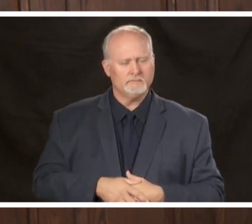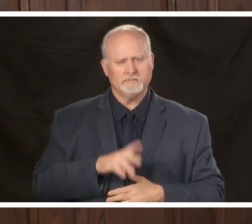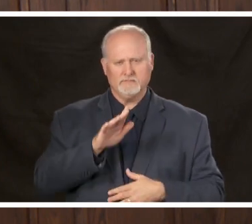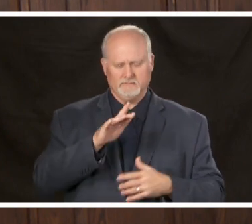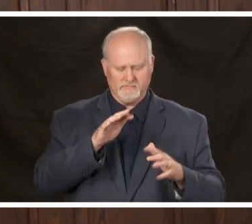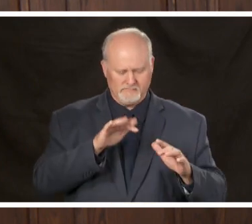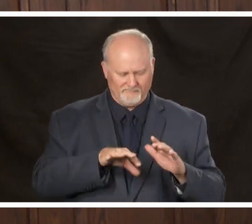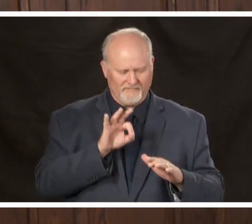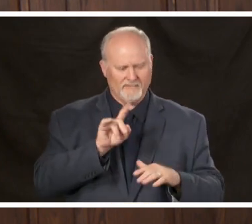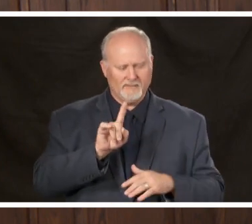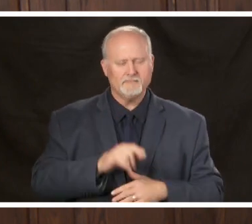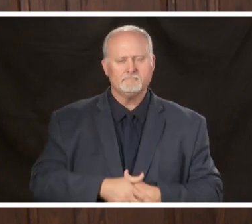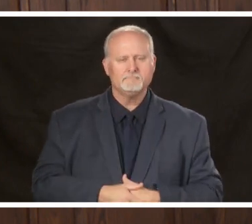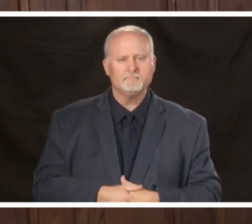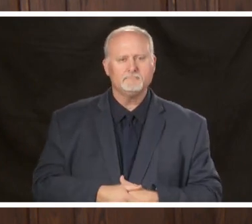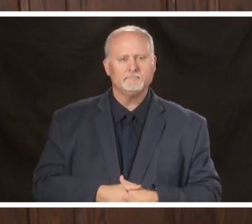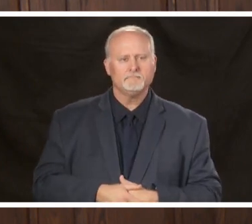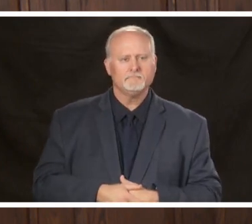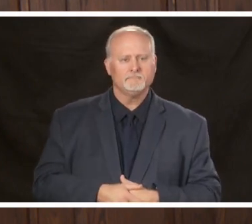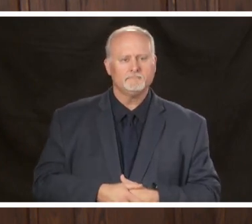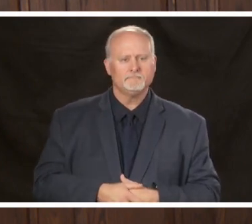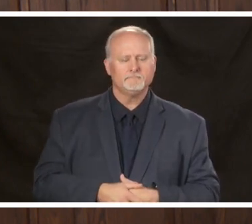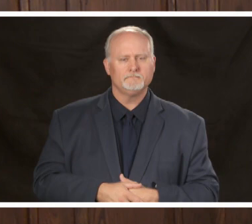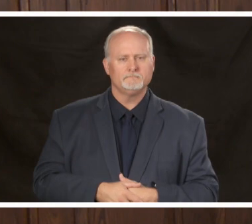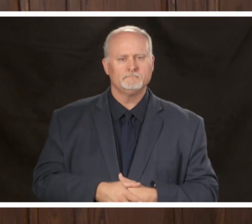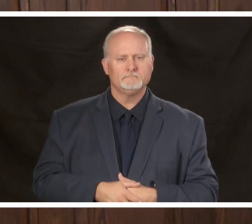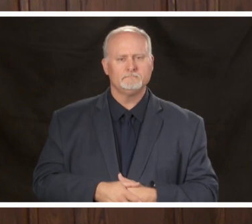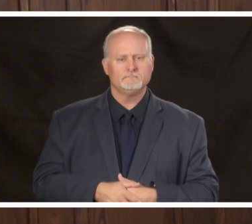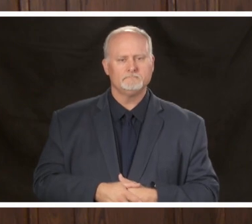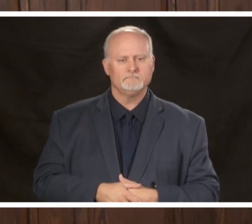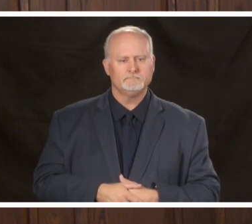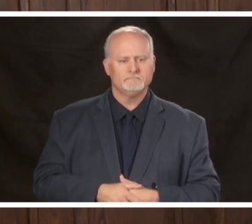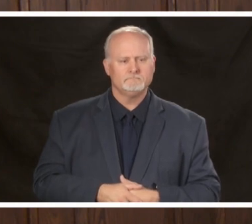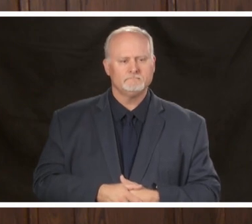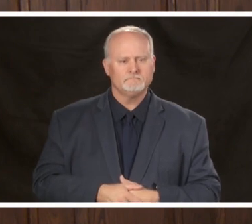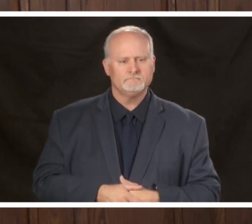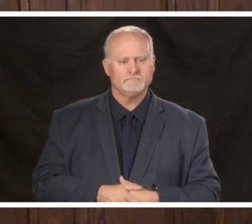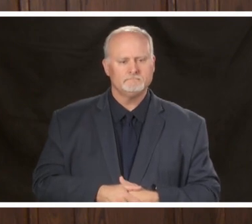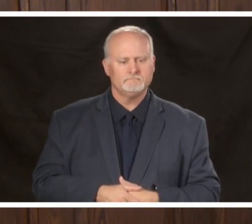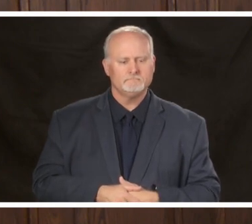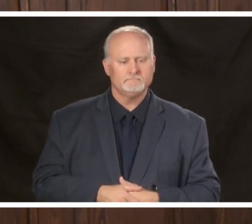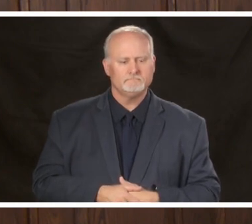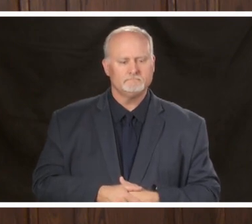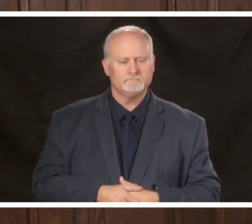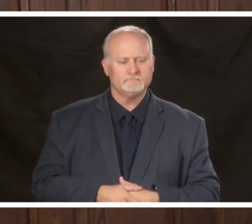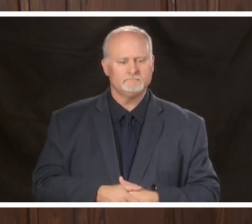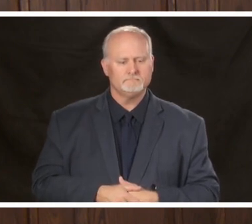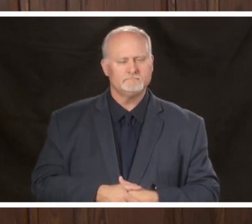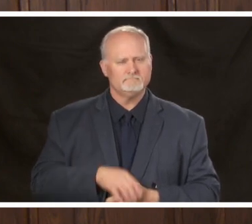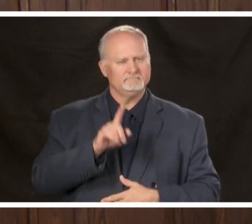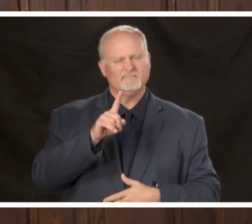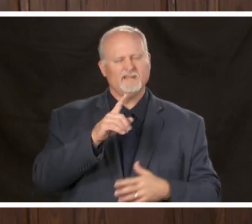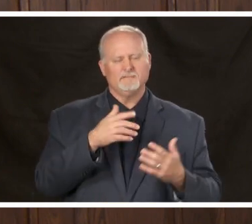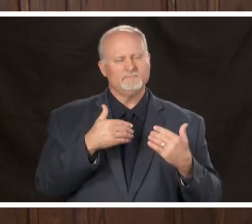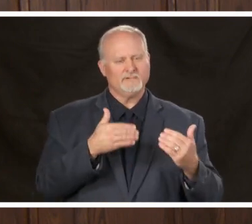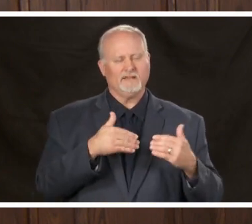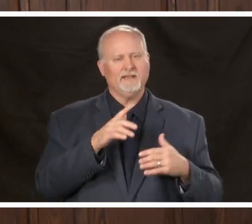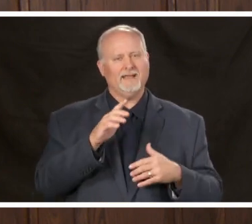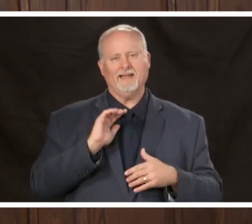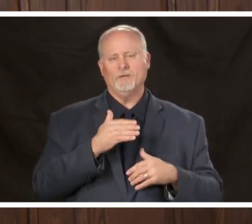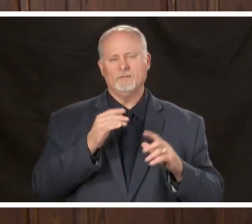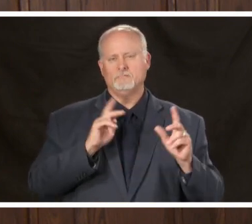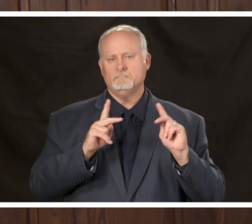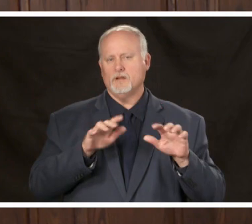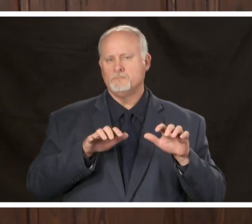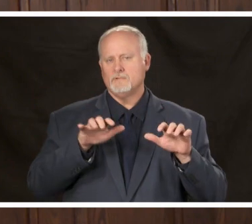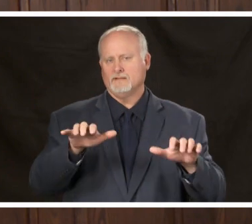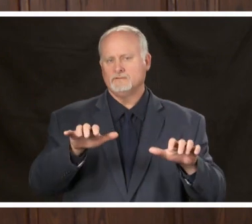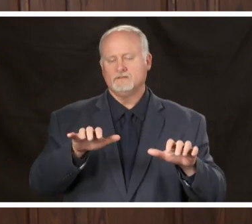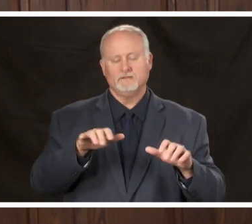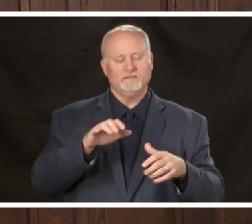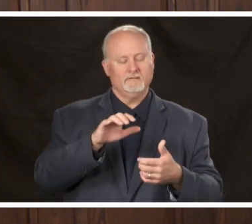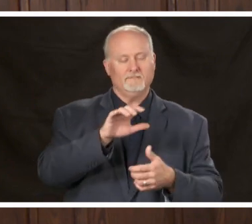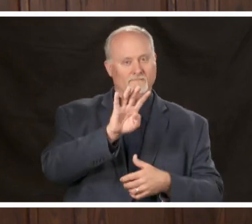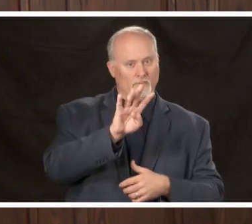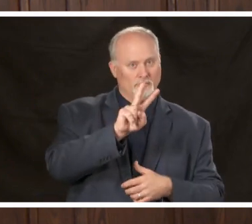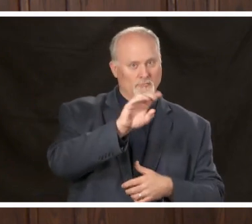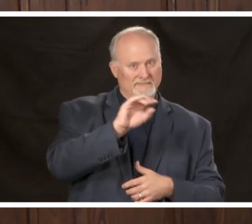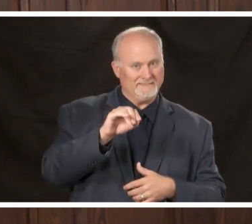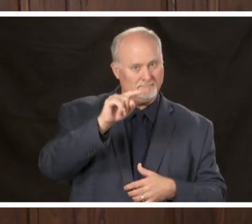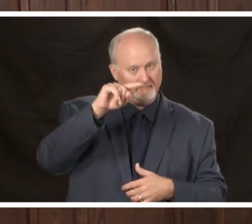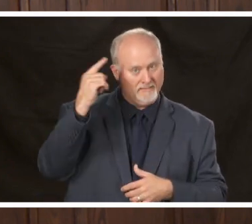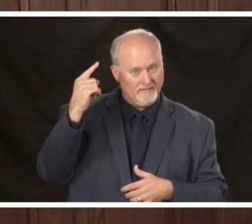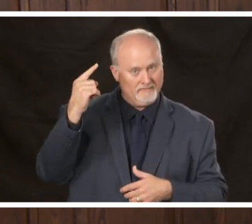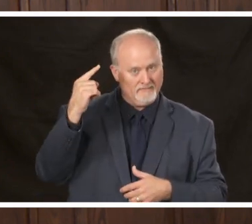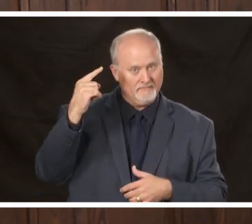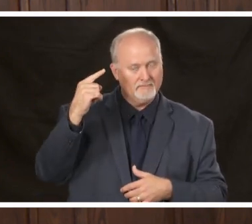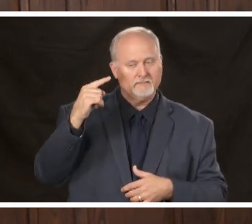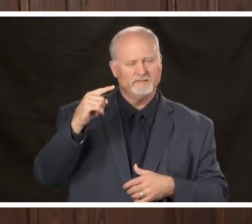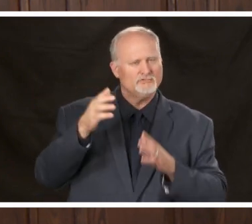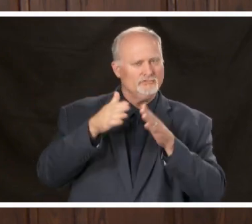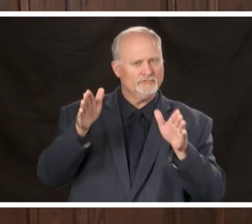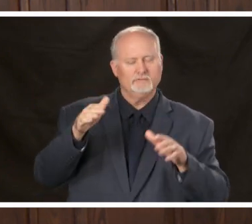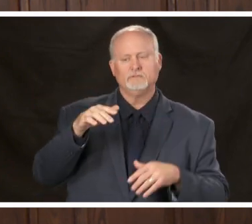that let me proceed I'm sorry our population is 42 percent black and 53